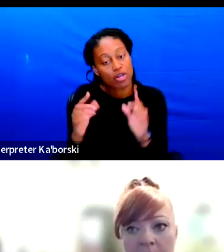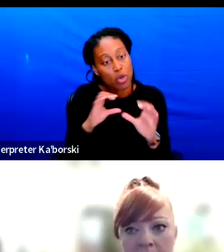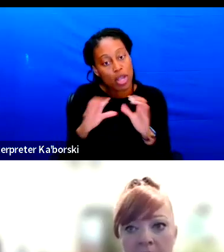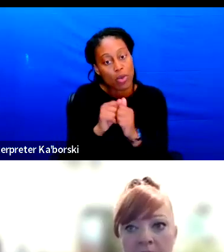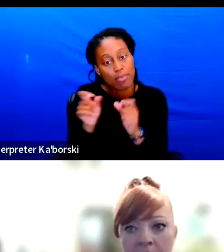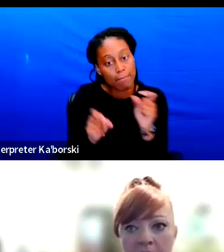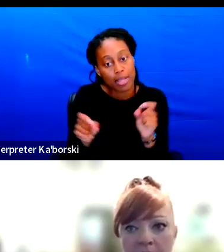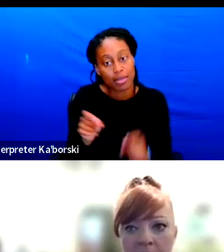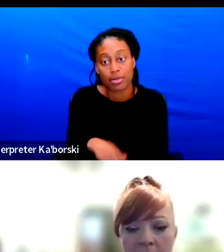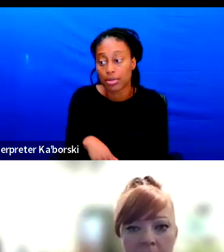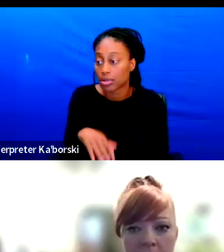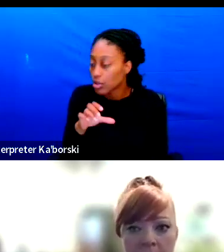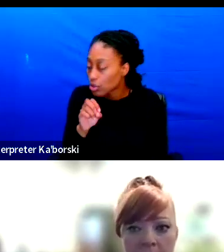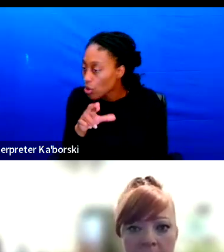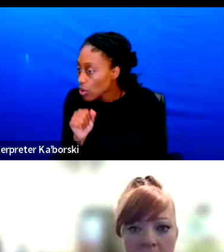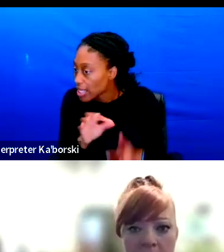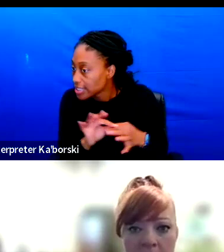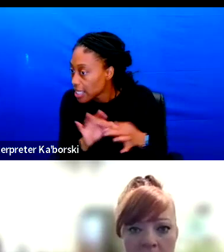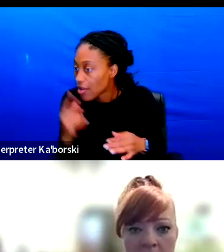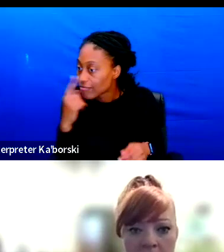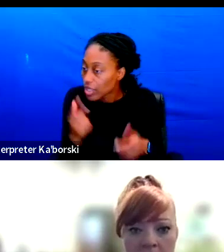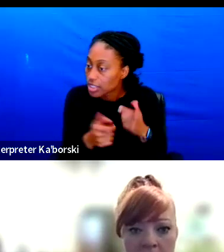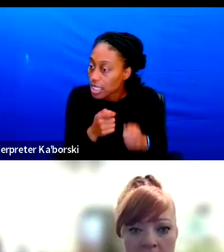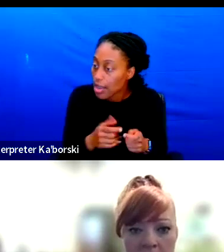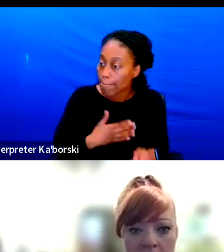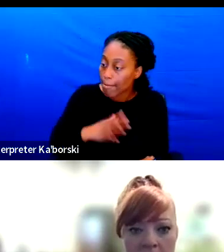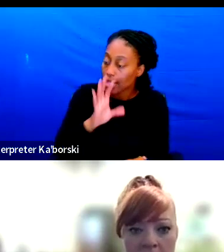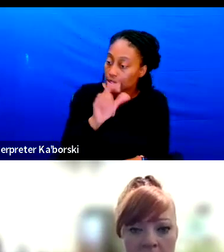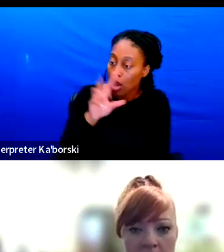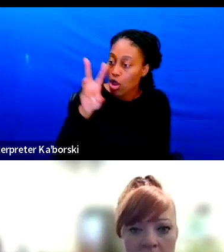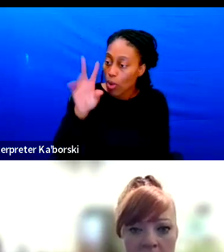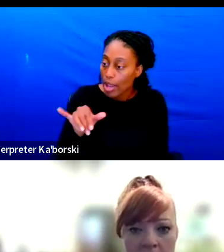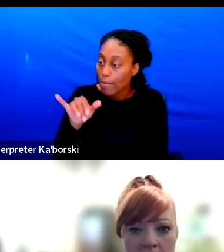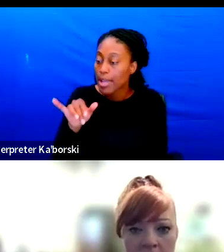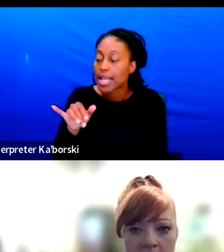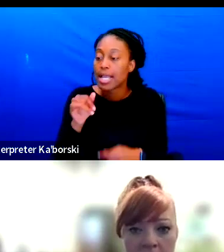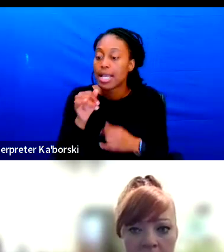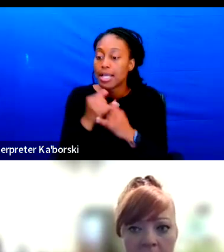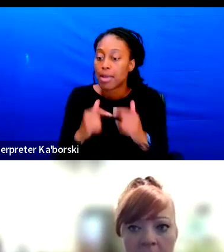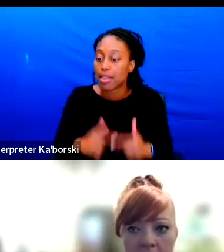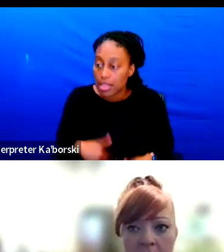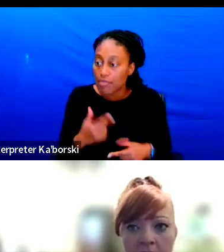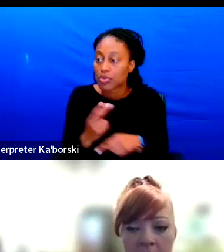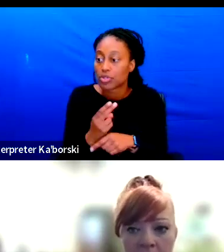Adam Ayers w/ APRIL: Yeah. Chorus dates for texting my cell. Wyoming independent living uses zoom. Kyle Kleist: I guess. Adam Ayers w/ APRIL: The text feature with zoom.